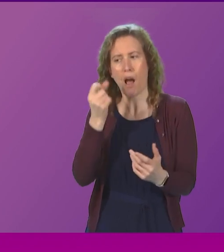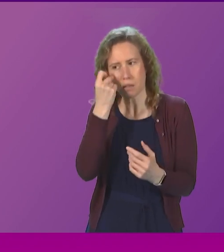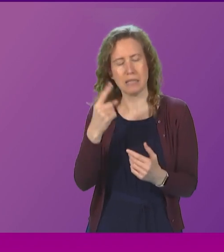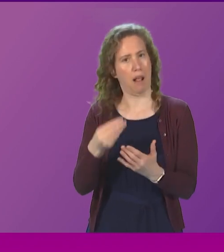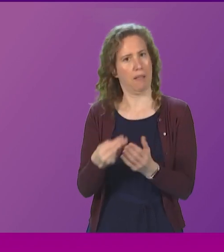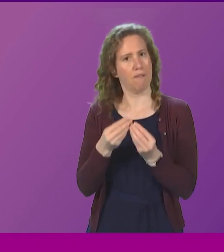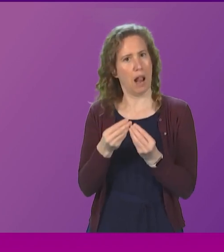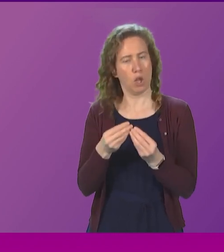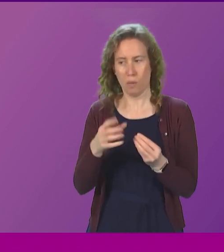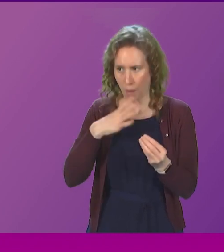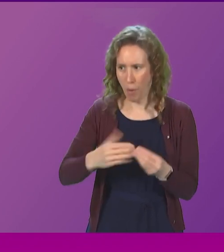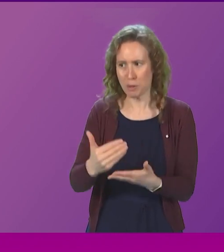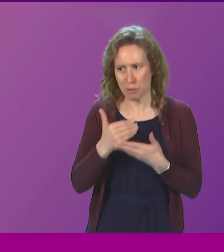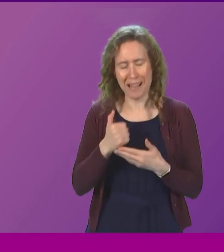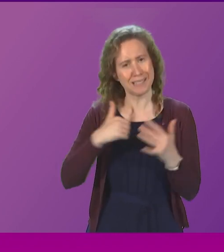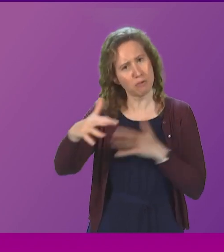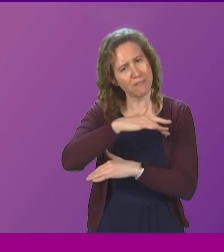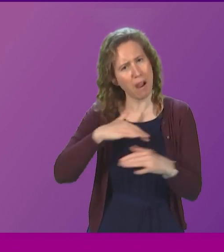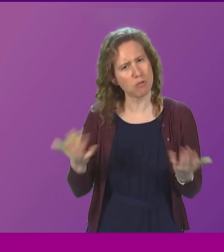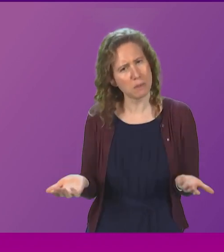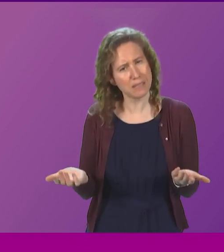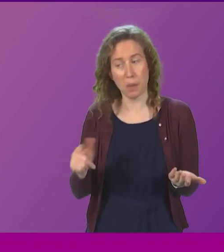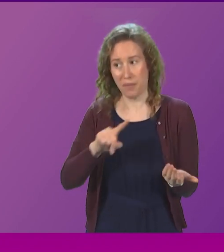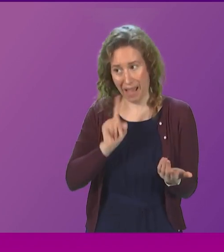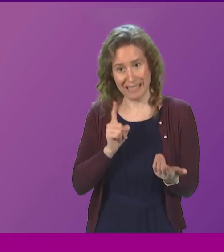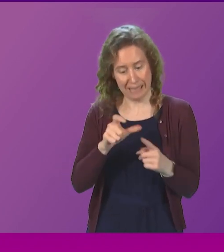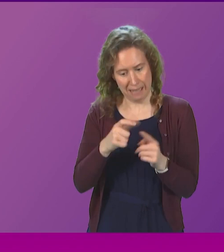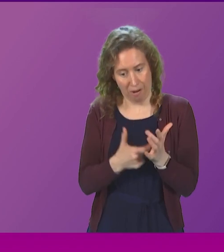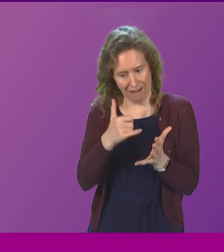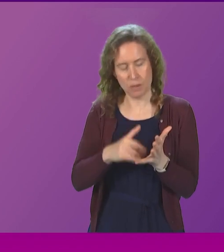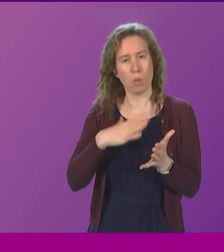protecting our environment. That is what the DRS will do.